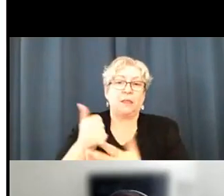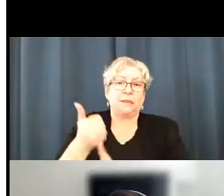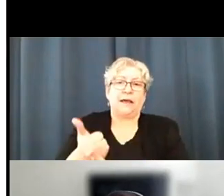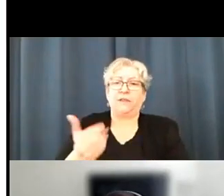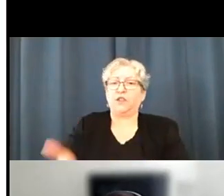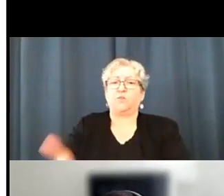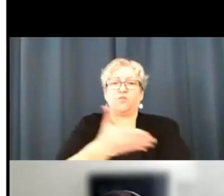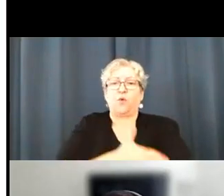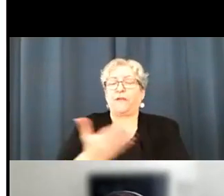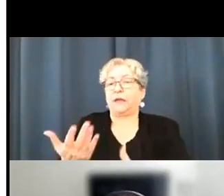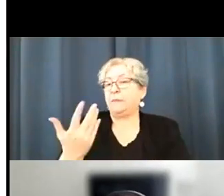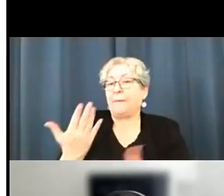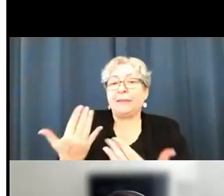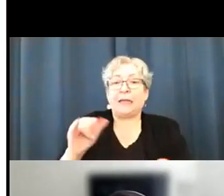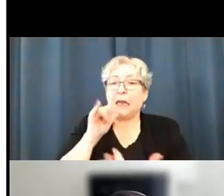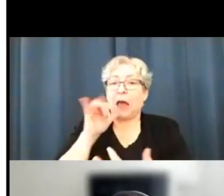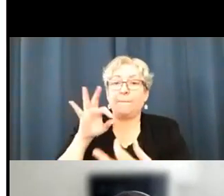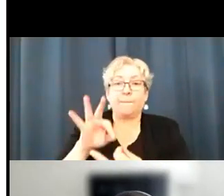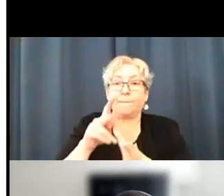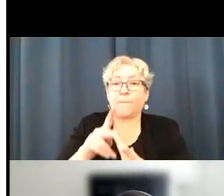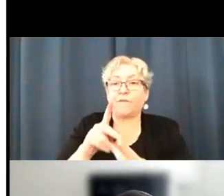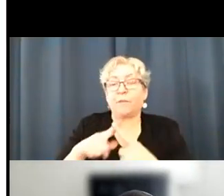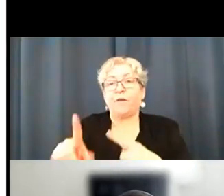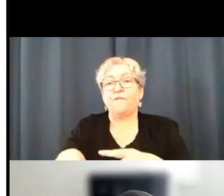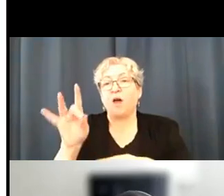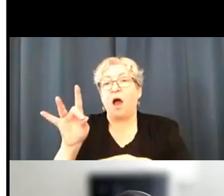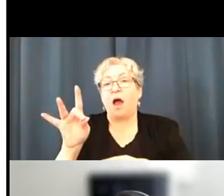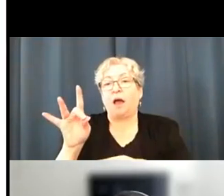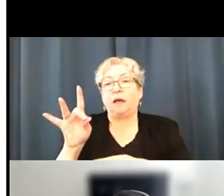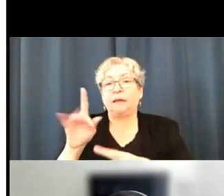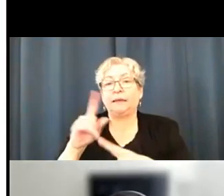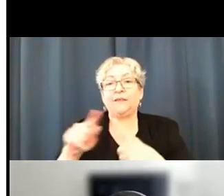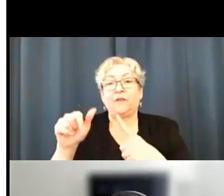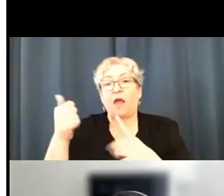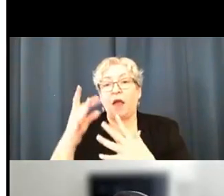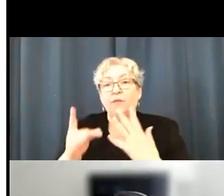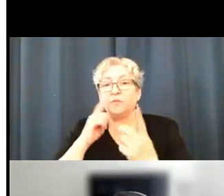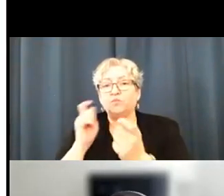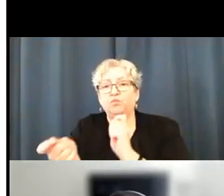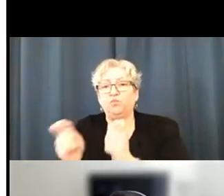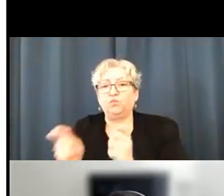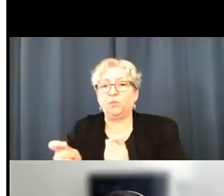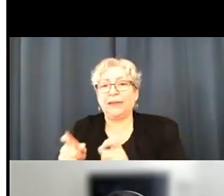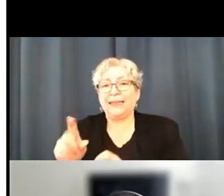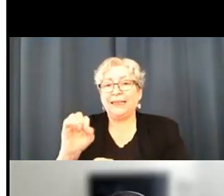Maybe it's still not perfect, but if you can find an option, tweak something in the settings that makes it better,